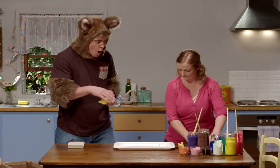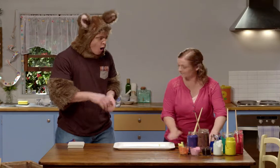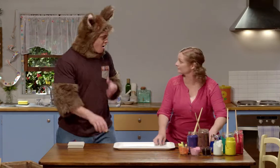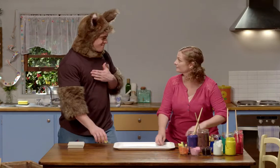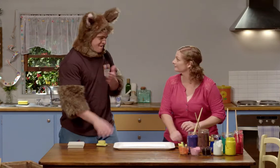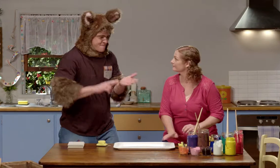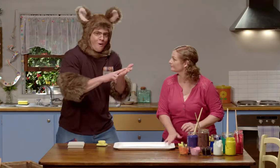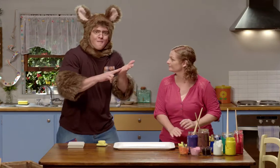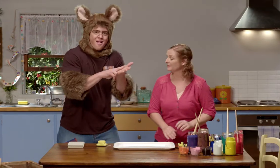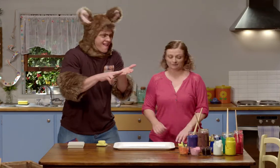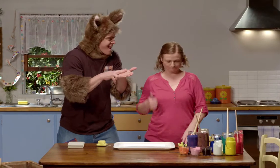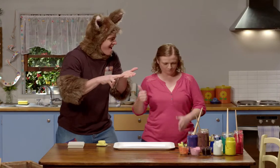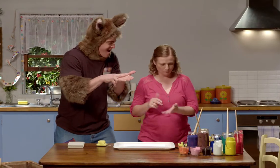I like purple.